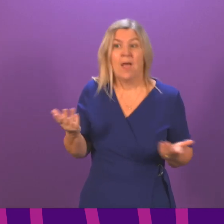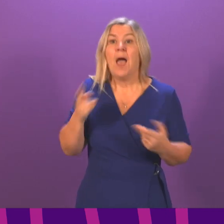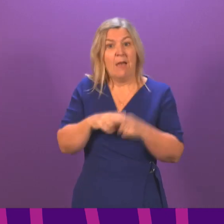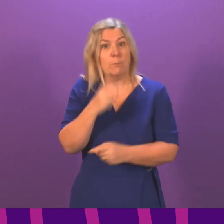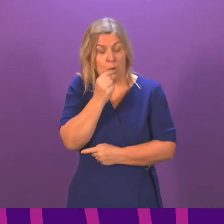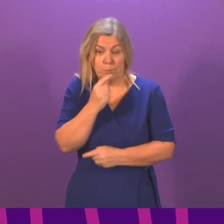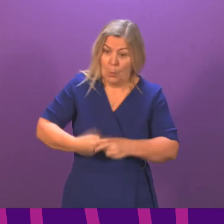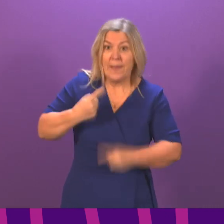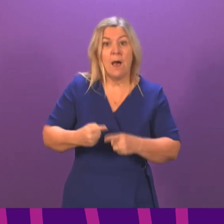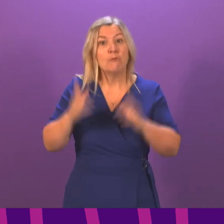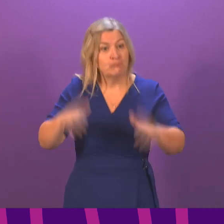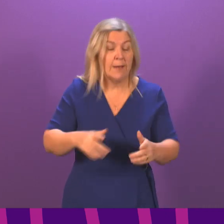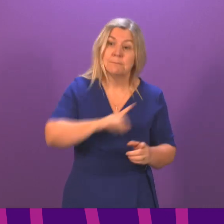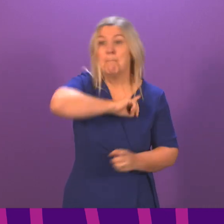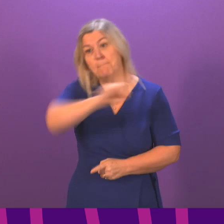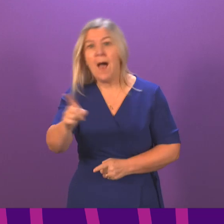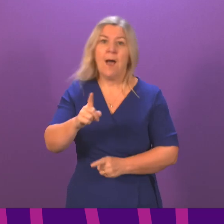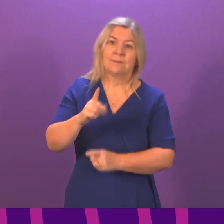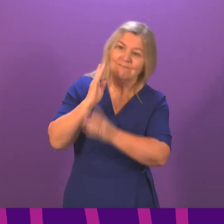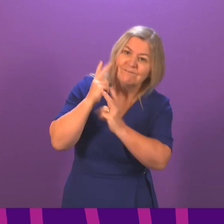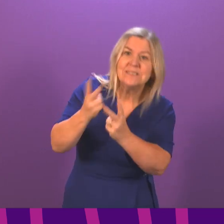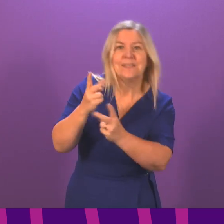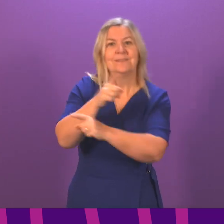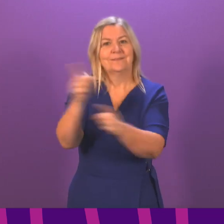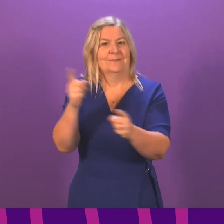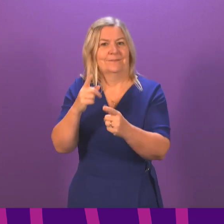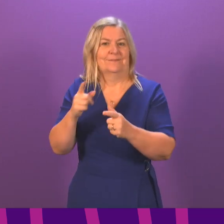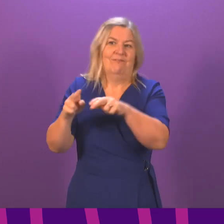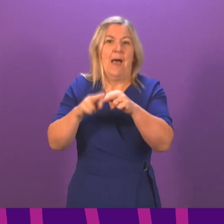things, we would. Nobody wants loved ones to be in that situation.